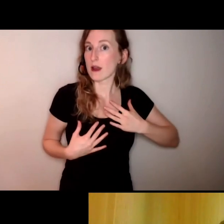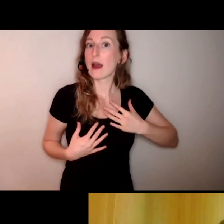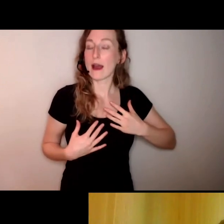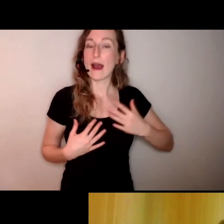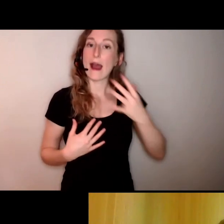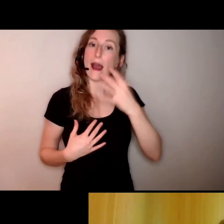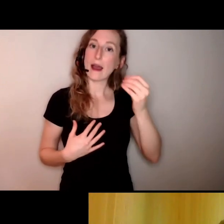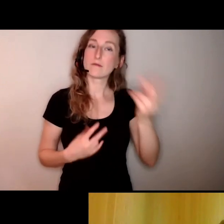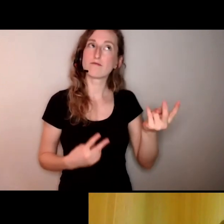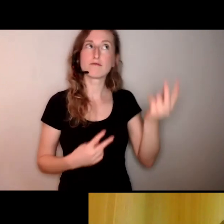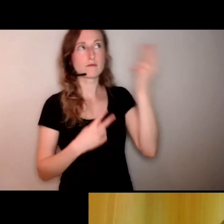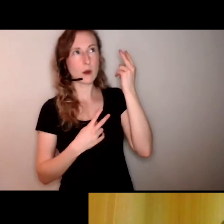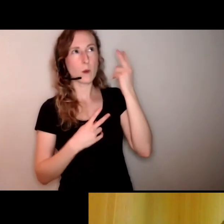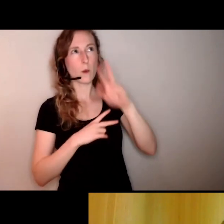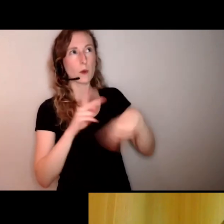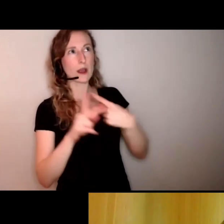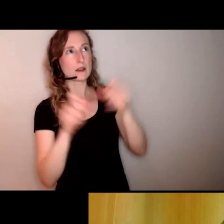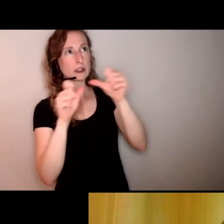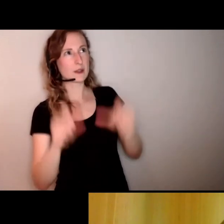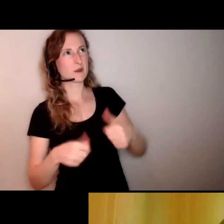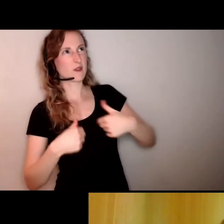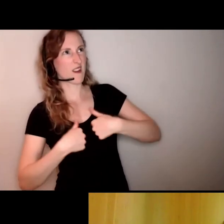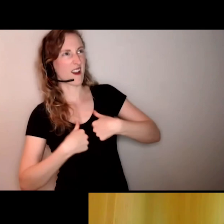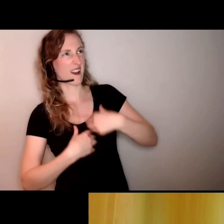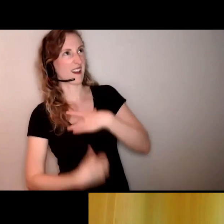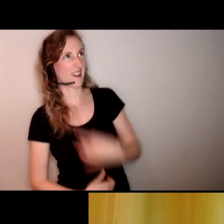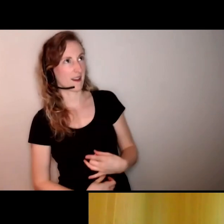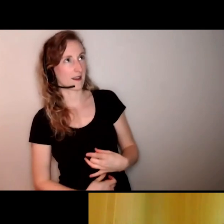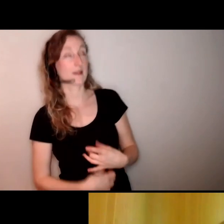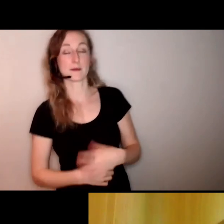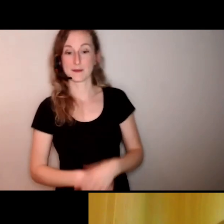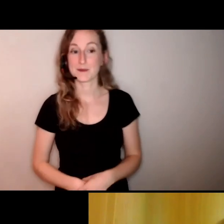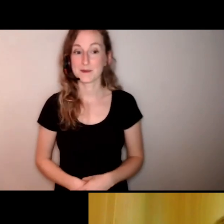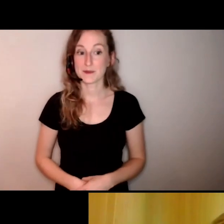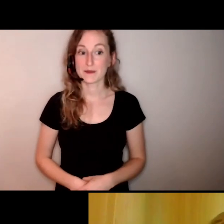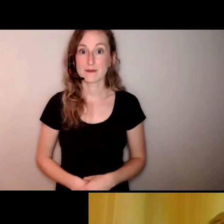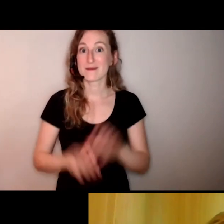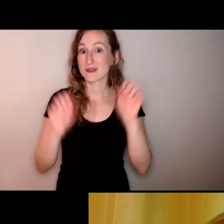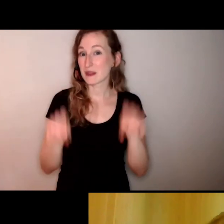Let’s make some art using shapes.